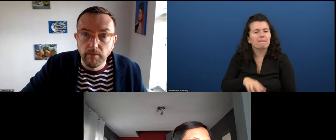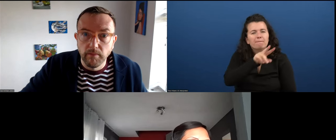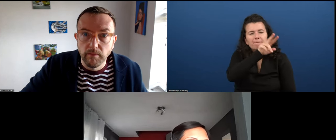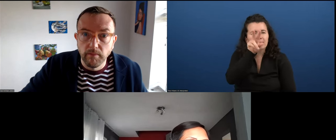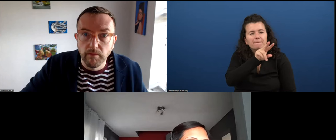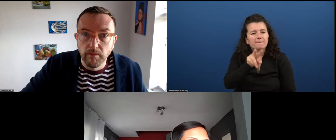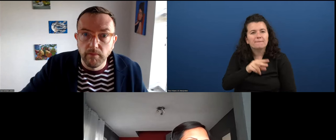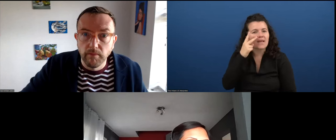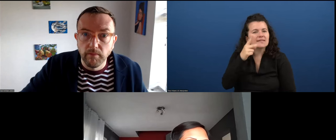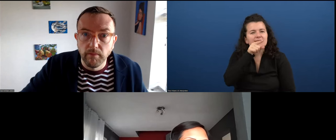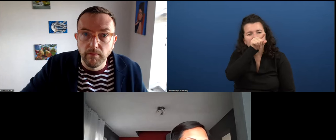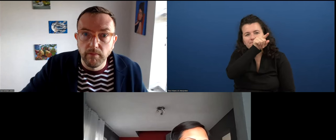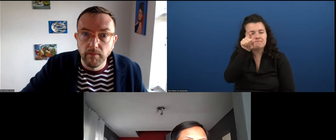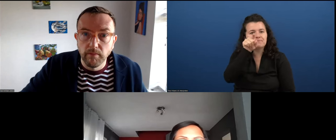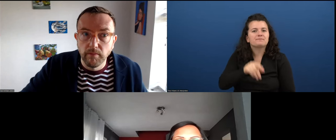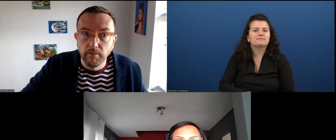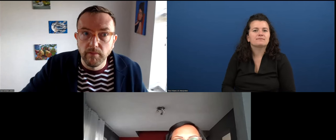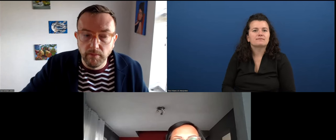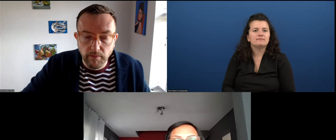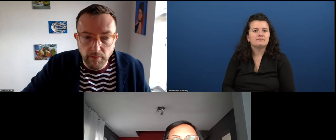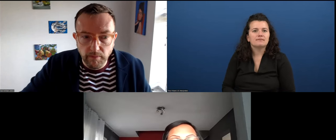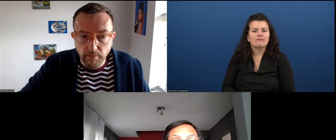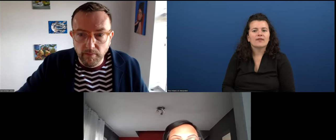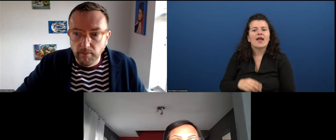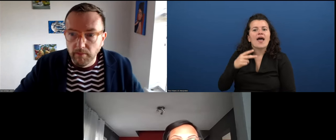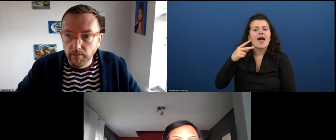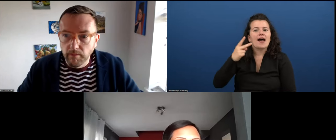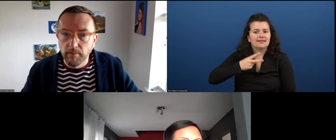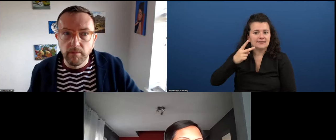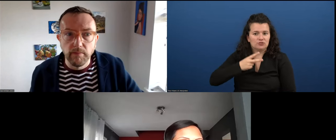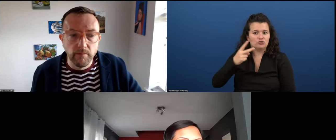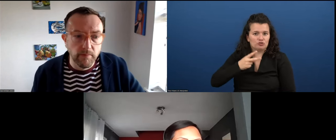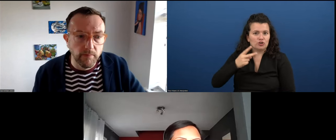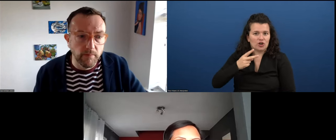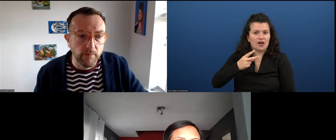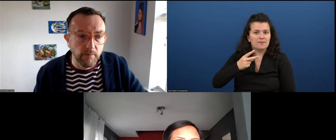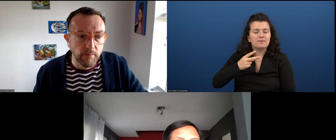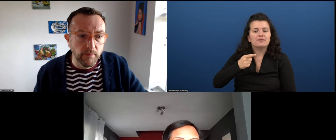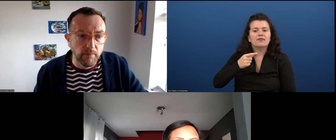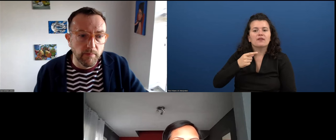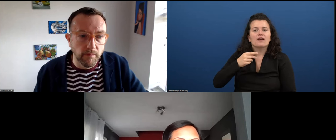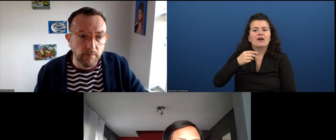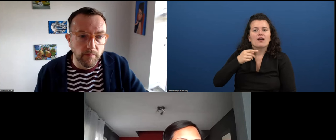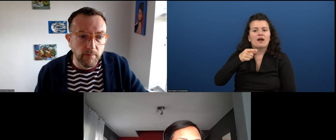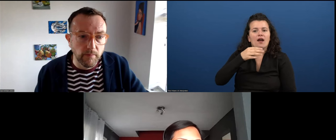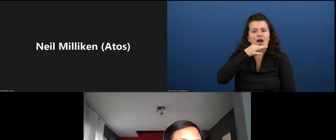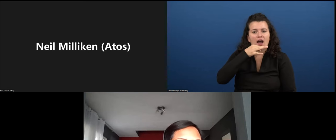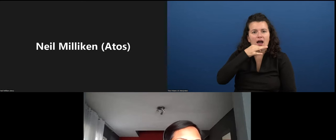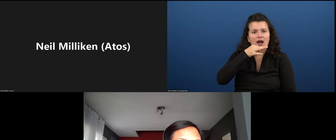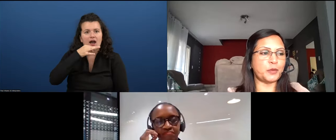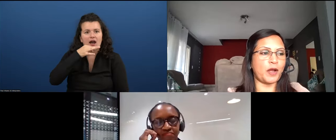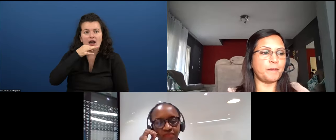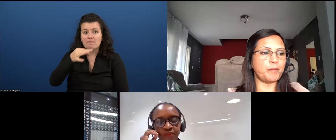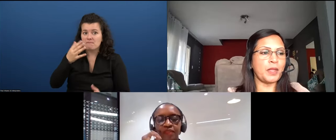through was for Accenture, if I may ask, Patricia to kindly respond to this one.